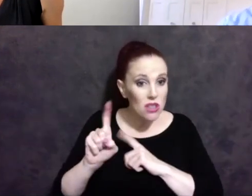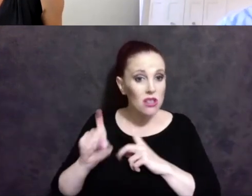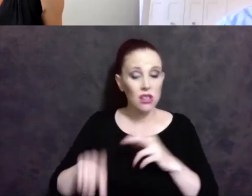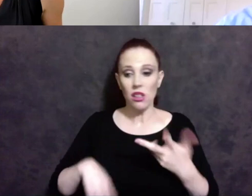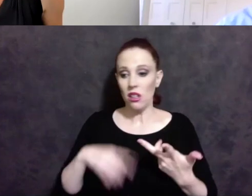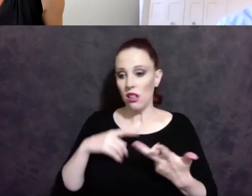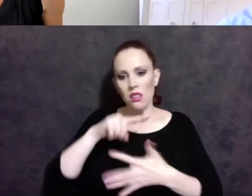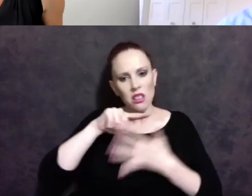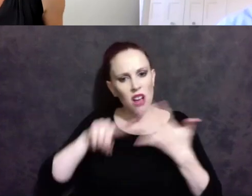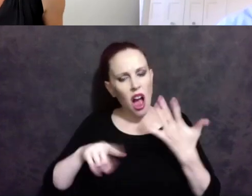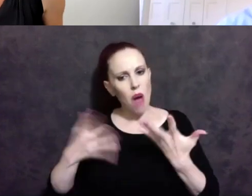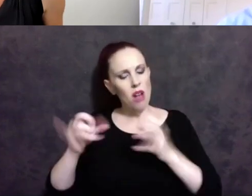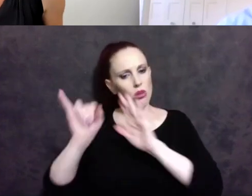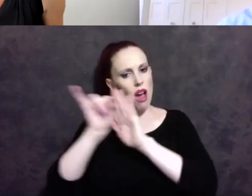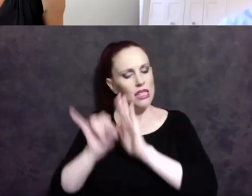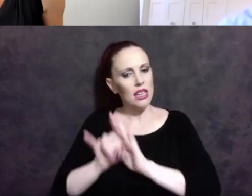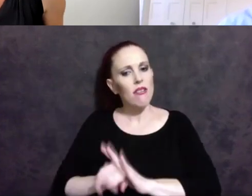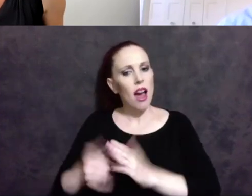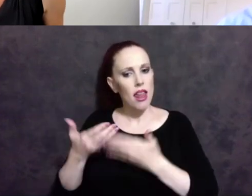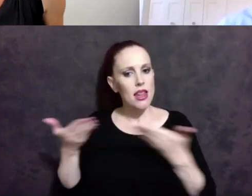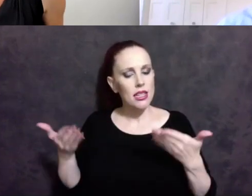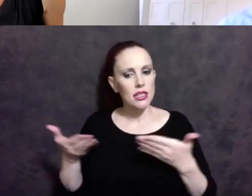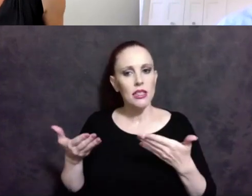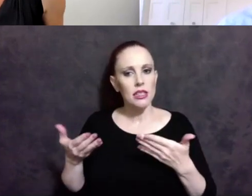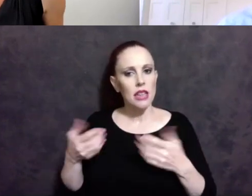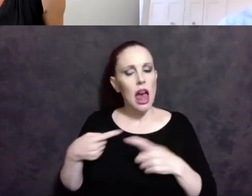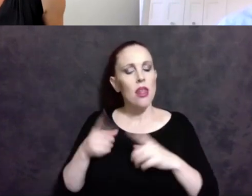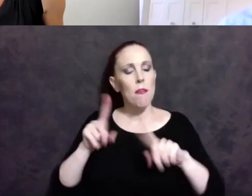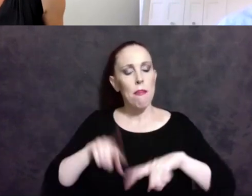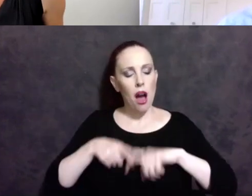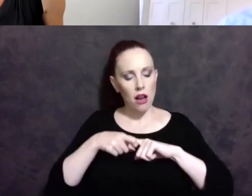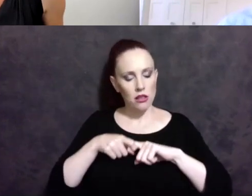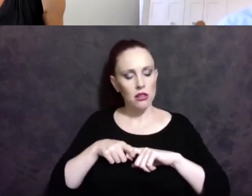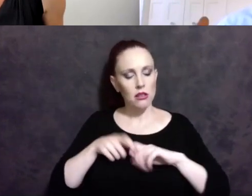to be able to identify those things and then just pause and be able to breathe into that